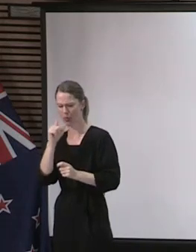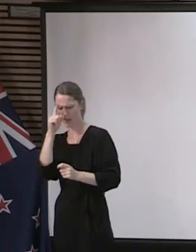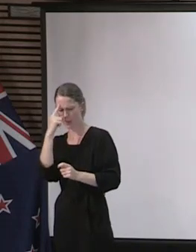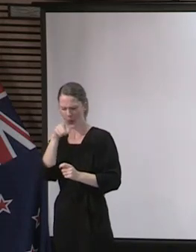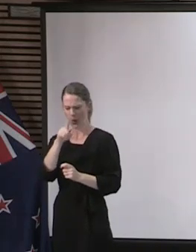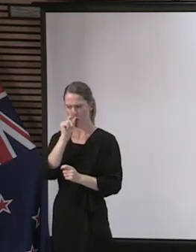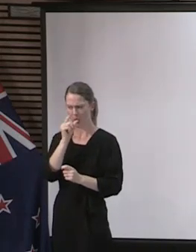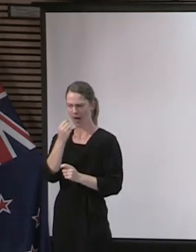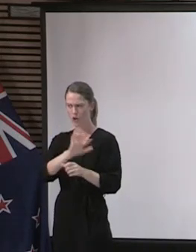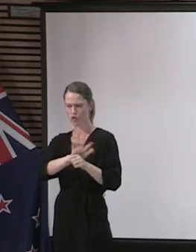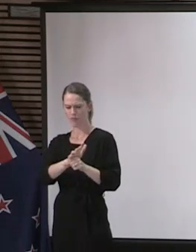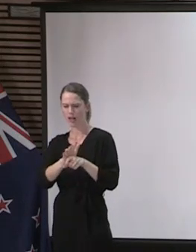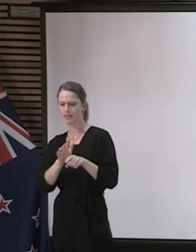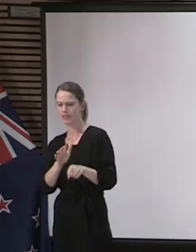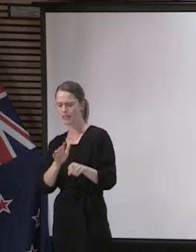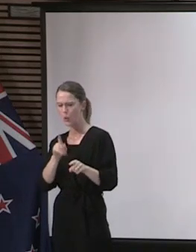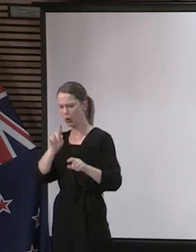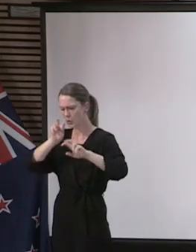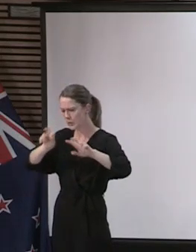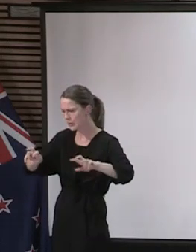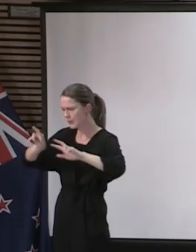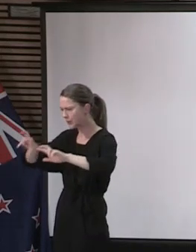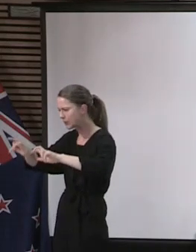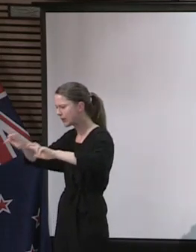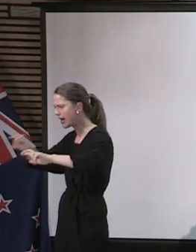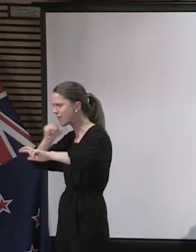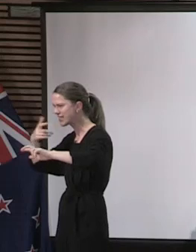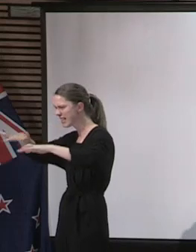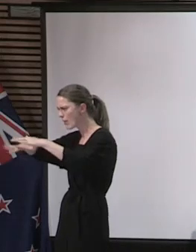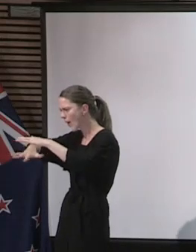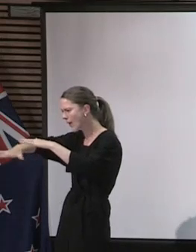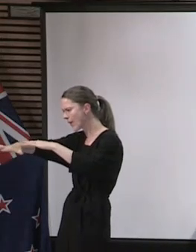to focus on testing people